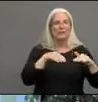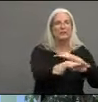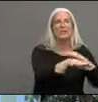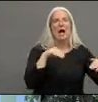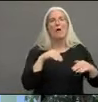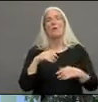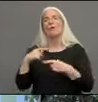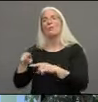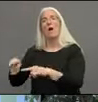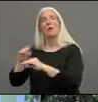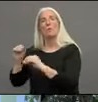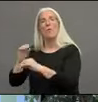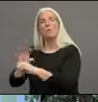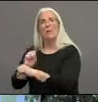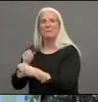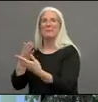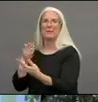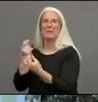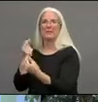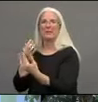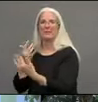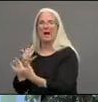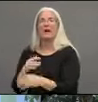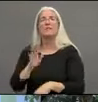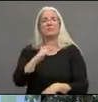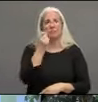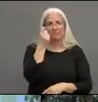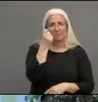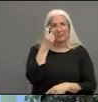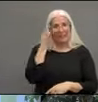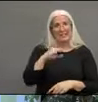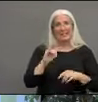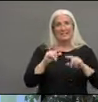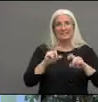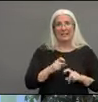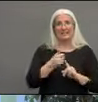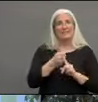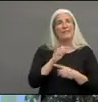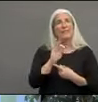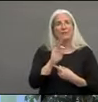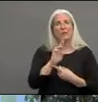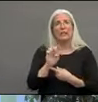Yes it is free. And someone asks here: I try getting a test but my